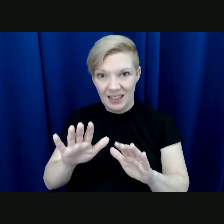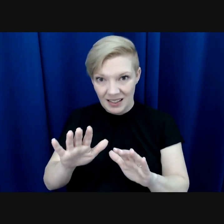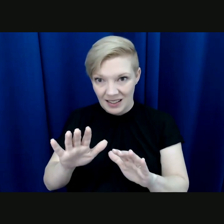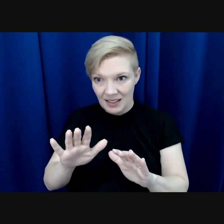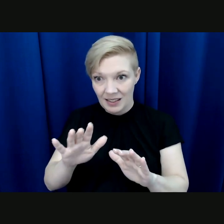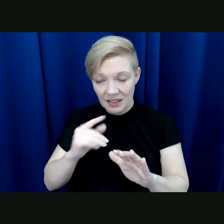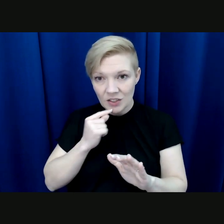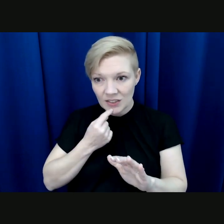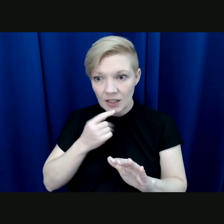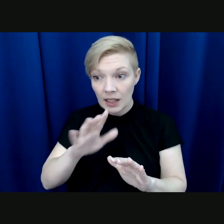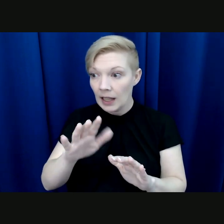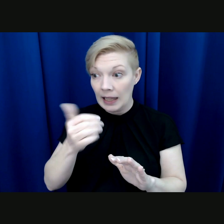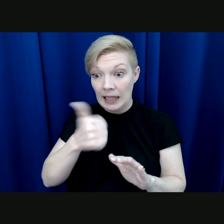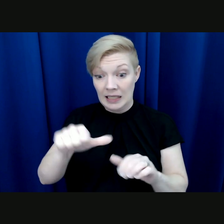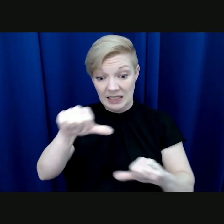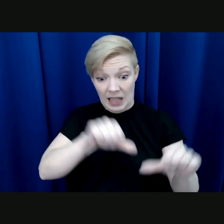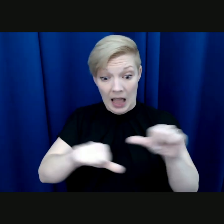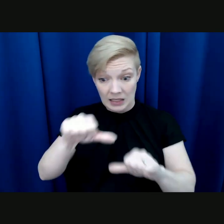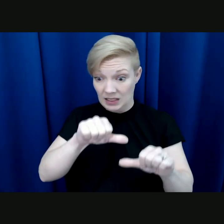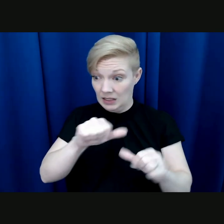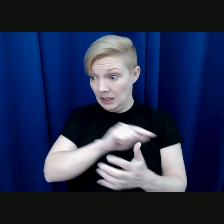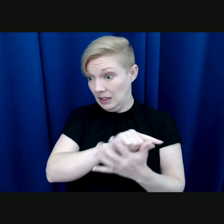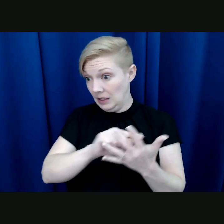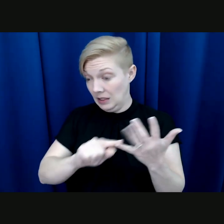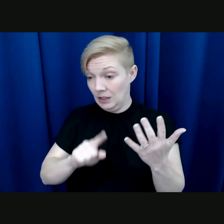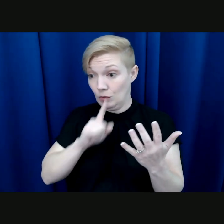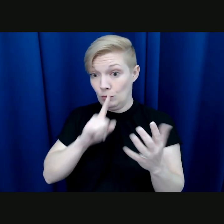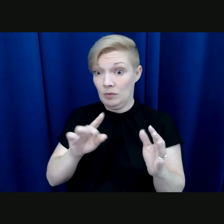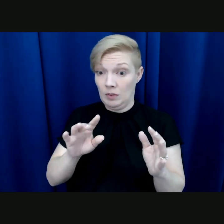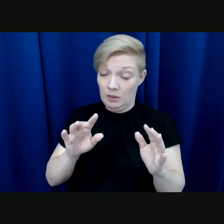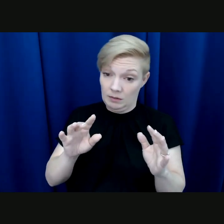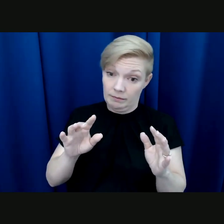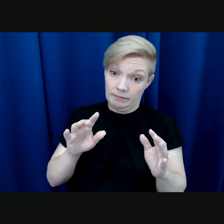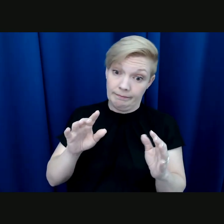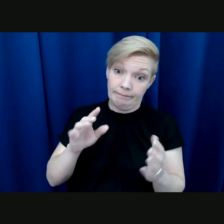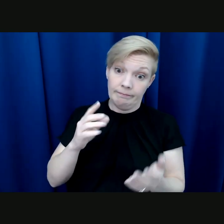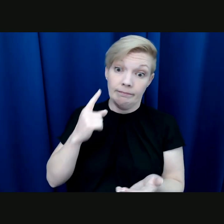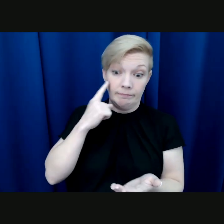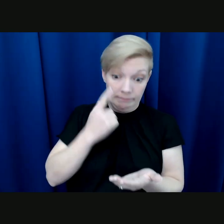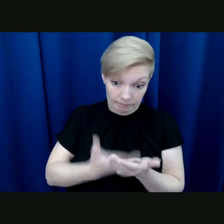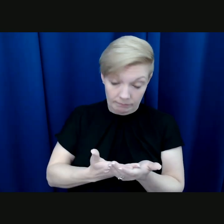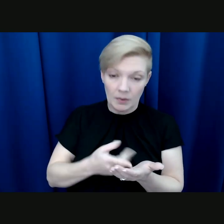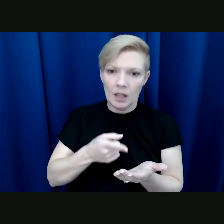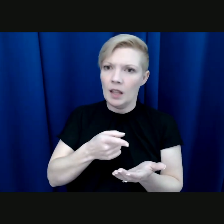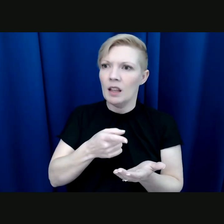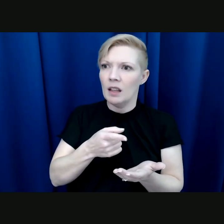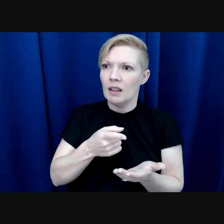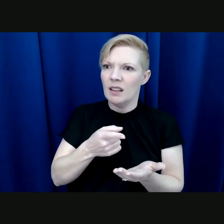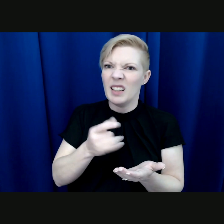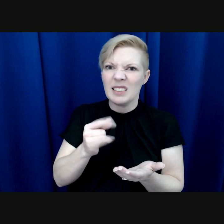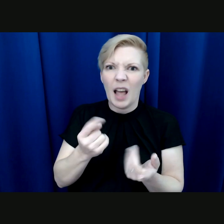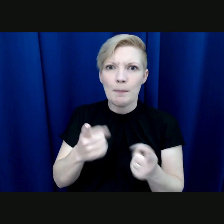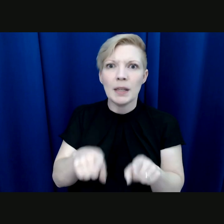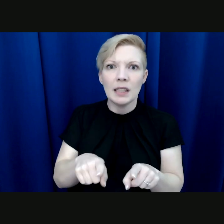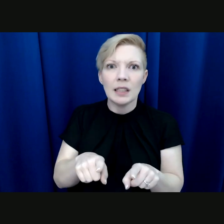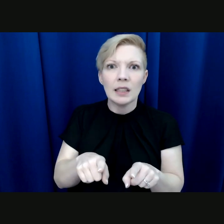We'll say that this is real, this is happening. So we don't deal with those who don't believe that.